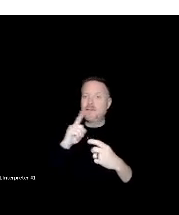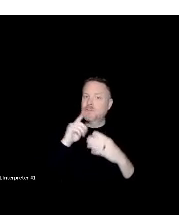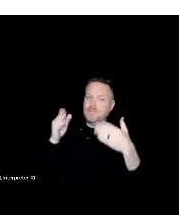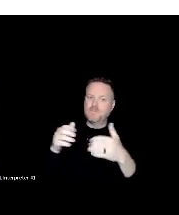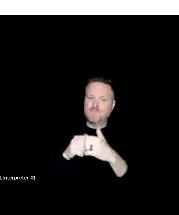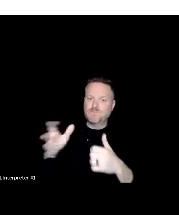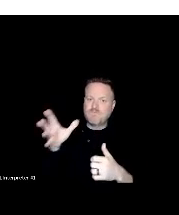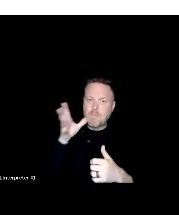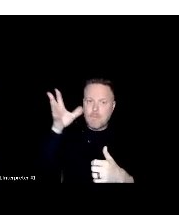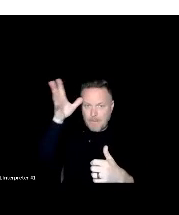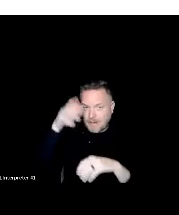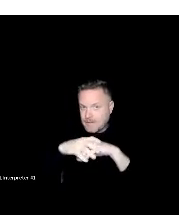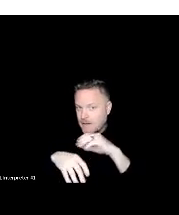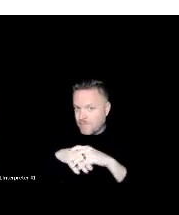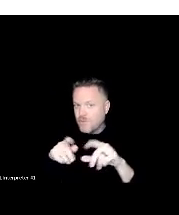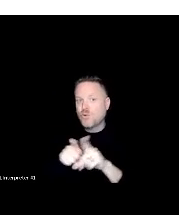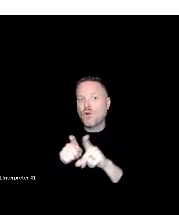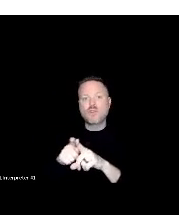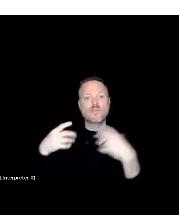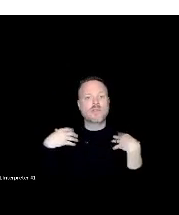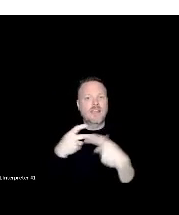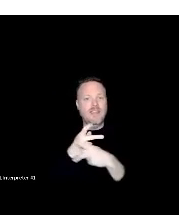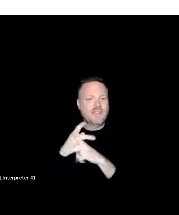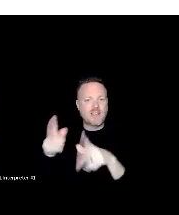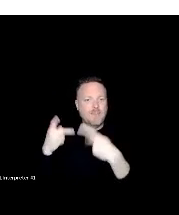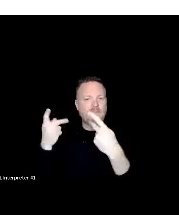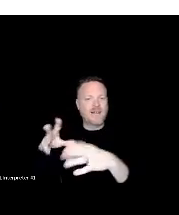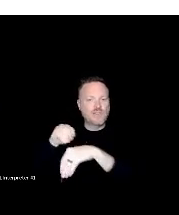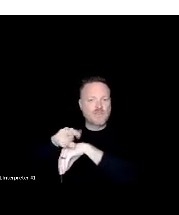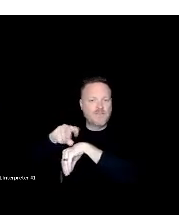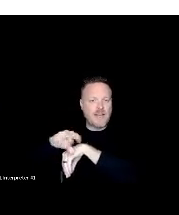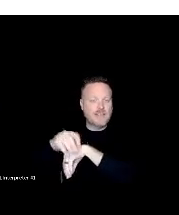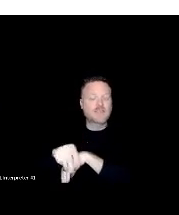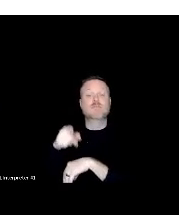and the advice given by the healthcare provider. It's not really the educator's decision about when